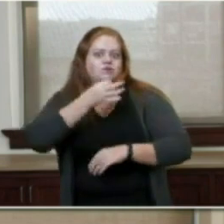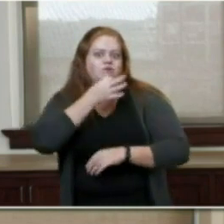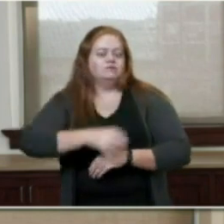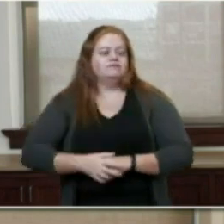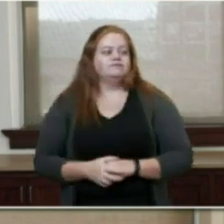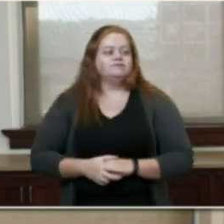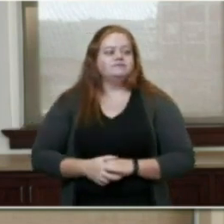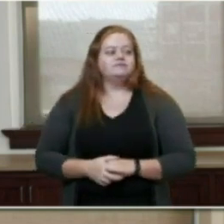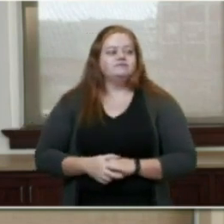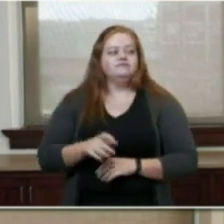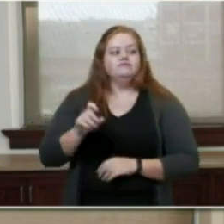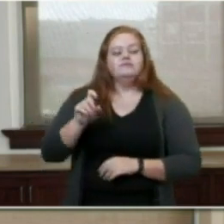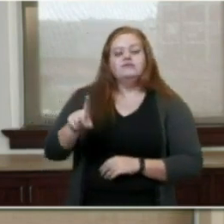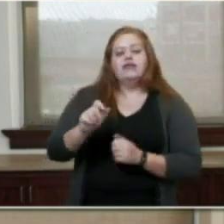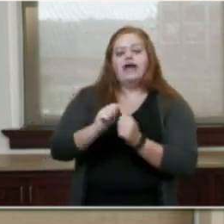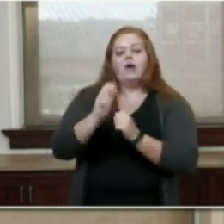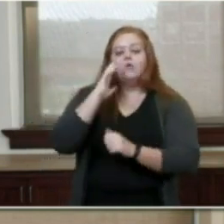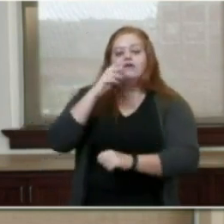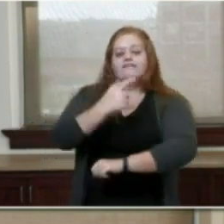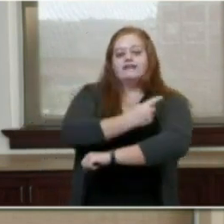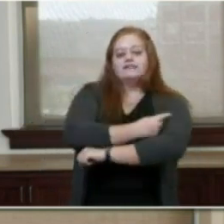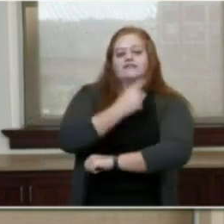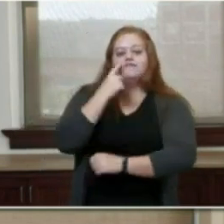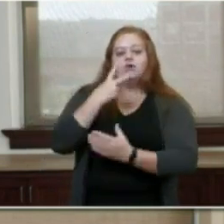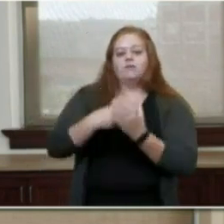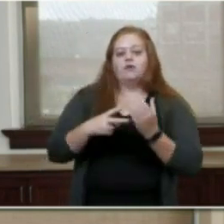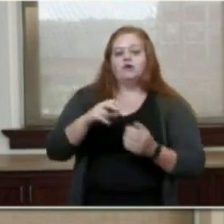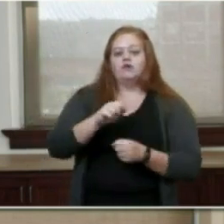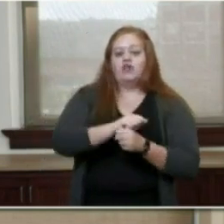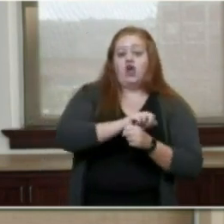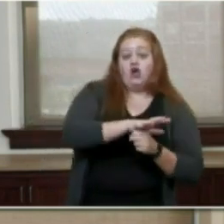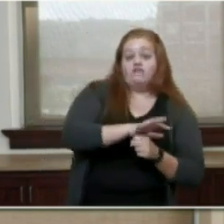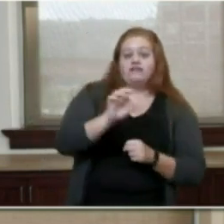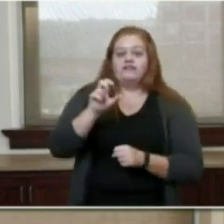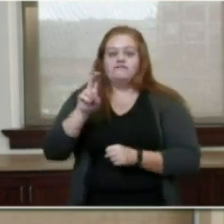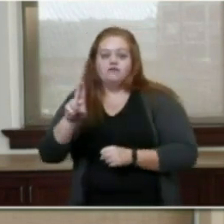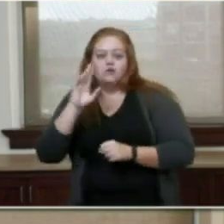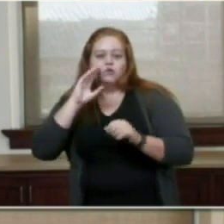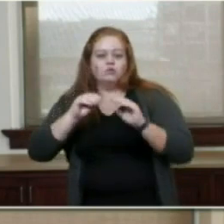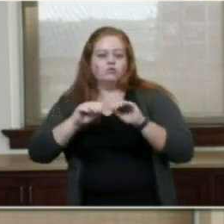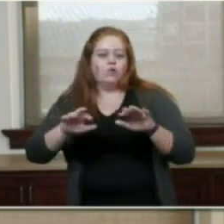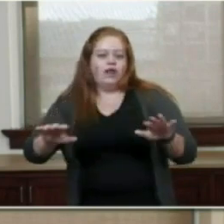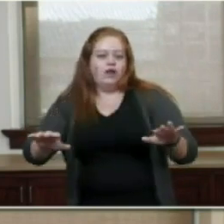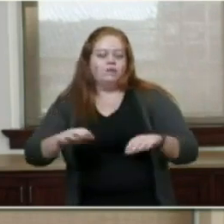How are vaccinations for both the flu and the coronavirus rollout? Well, we